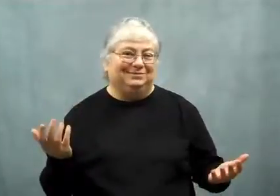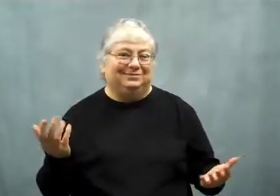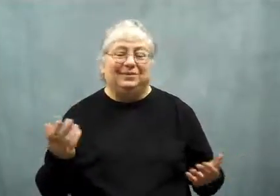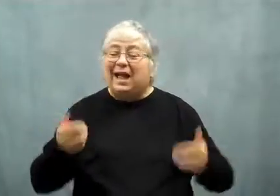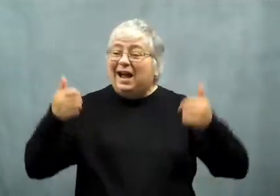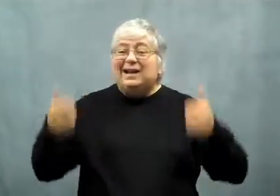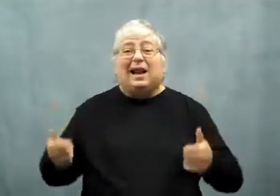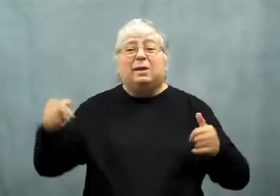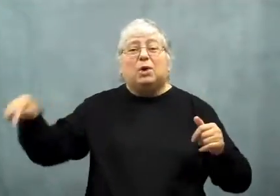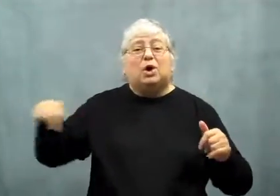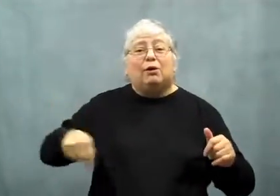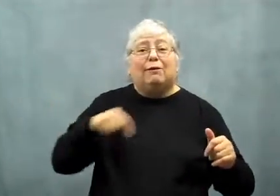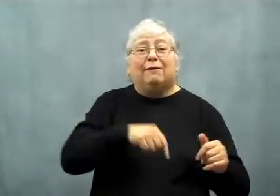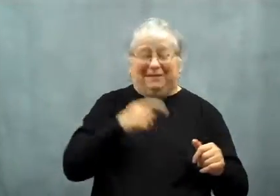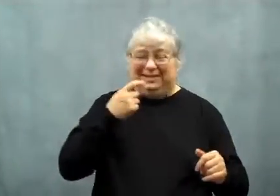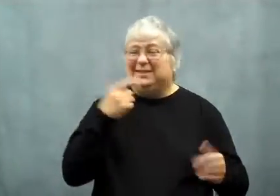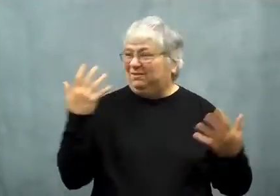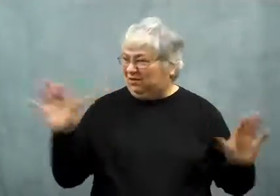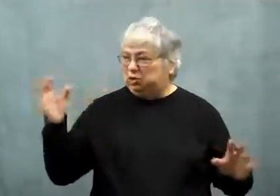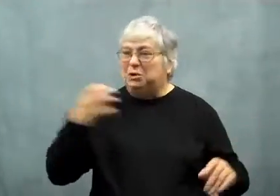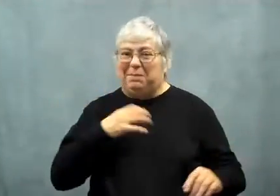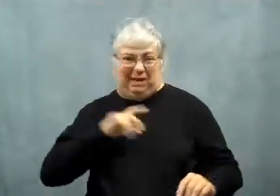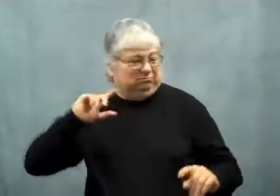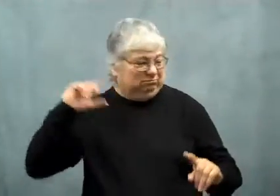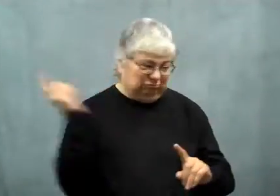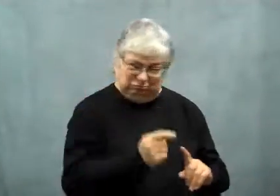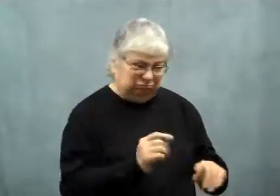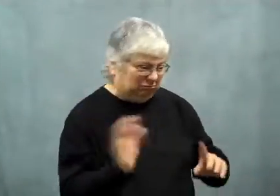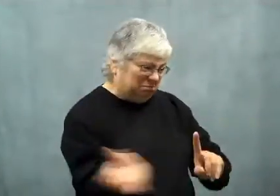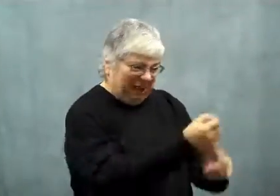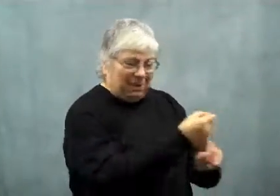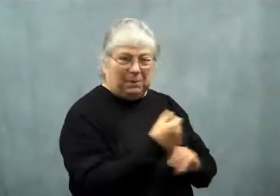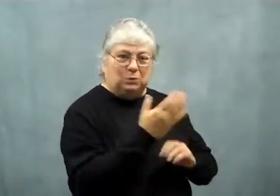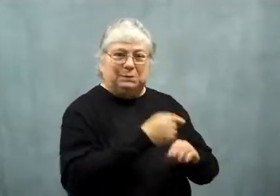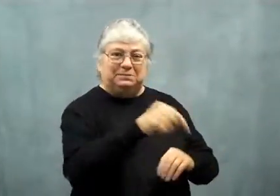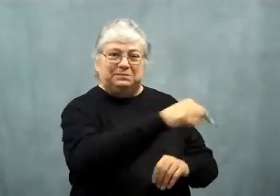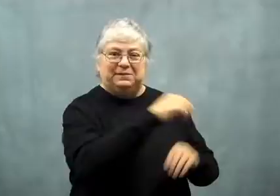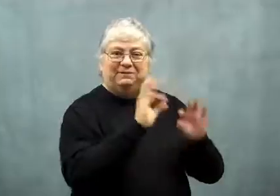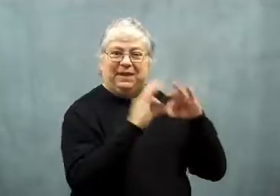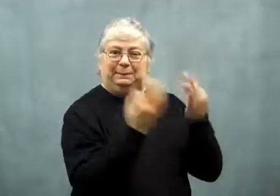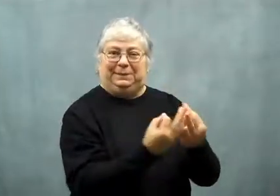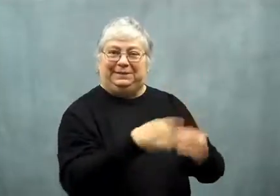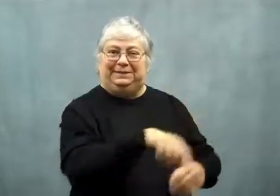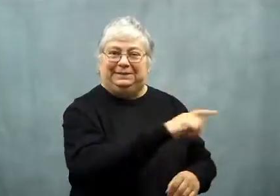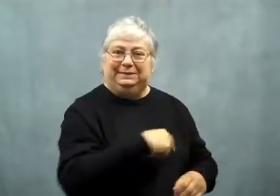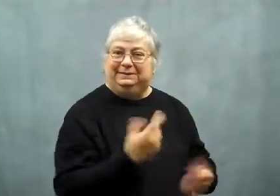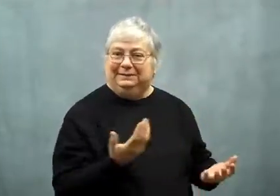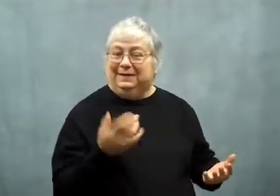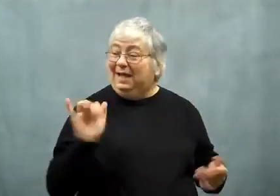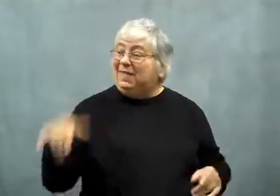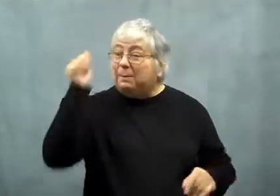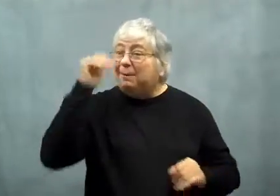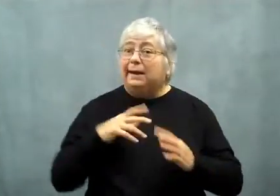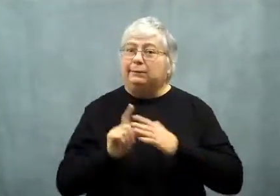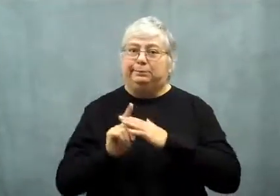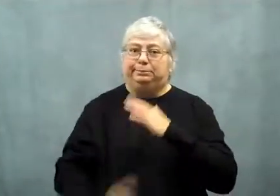Neighbors said the police arrested some family members.